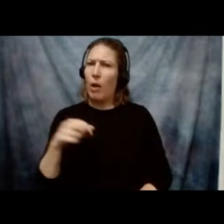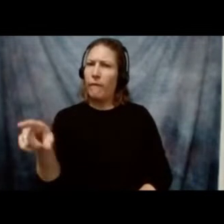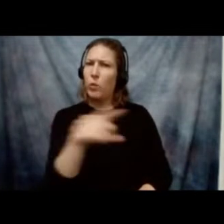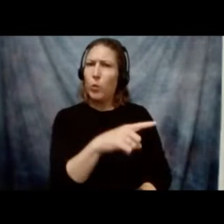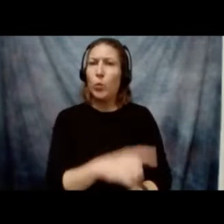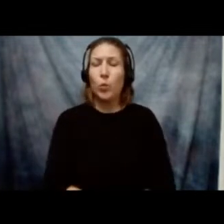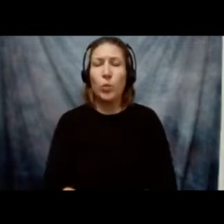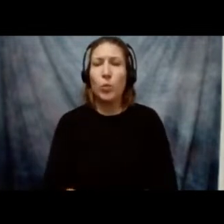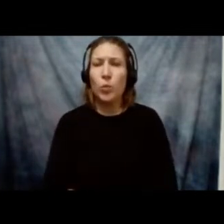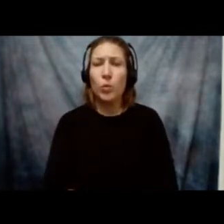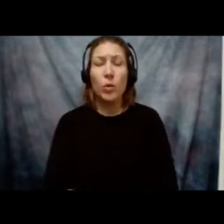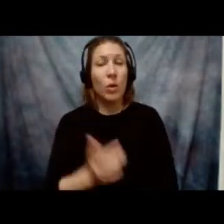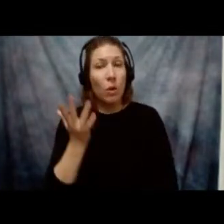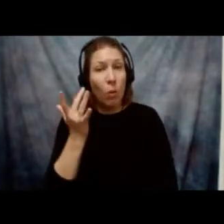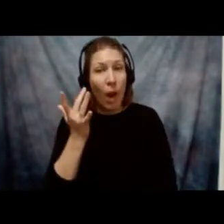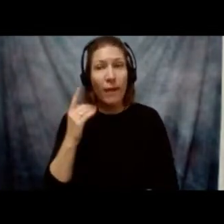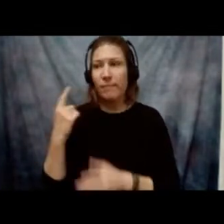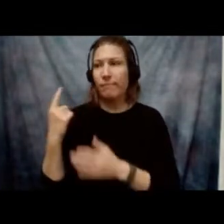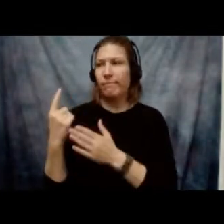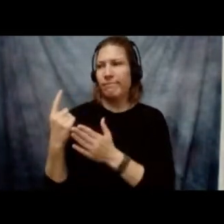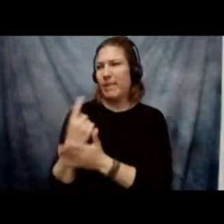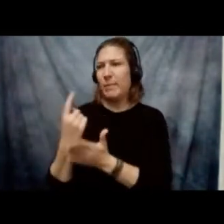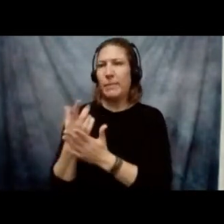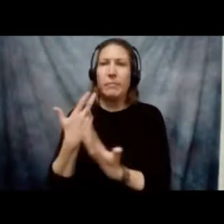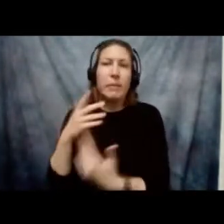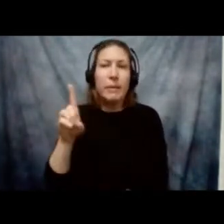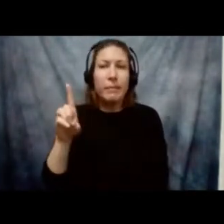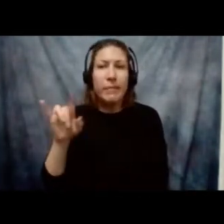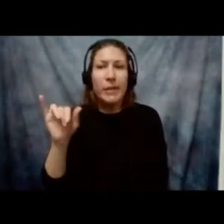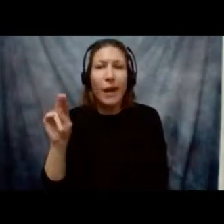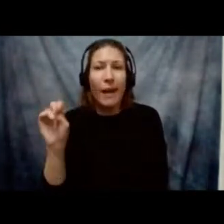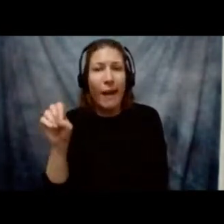that other people i know that have done around accessibility that have five people and number ten